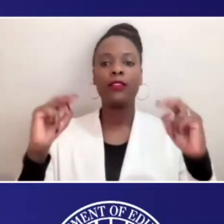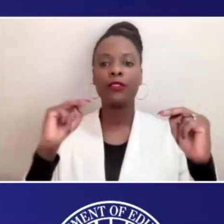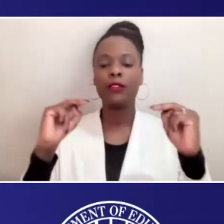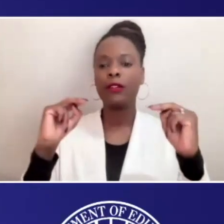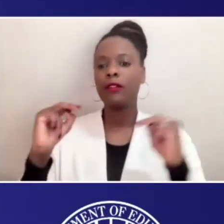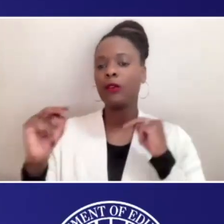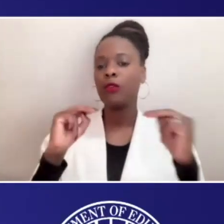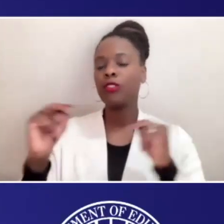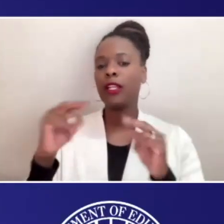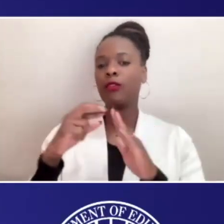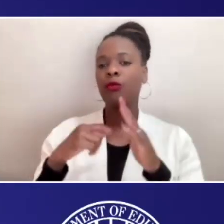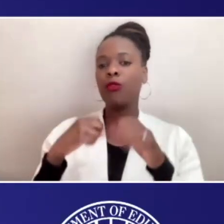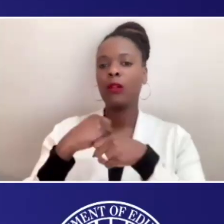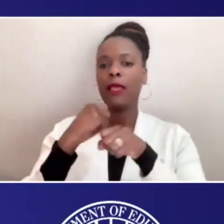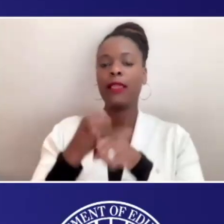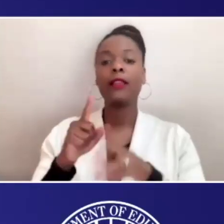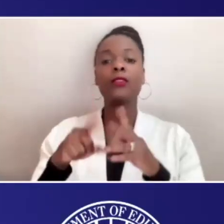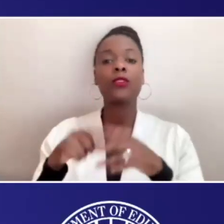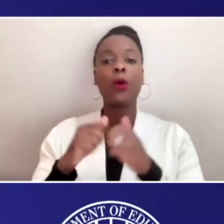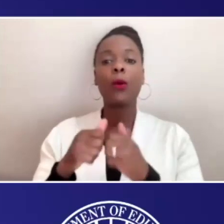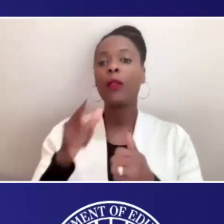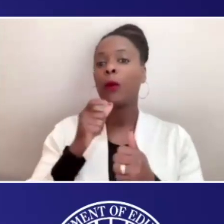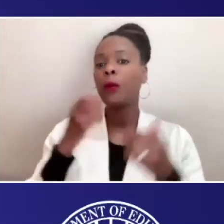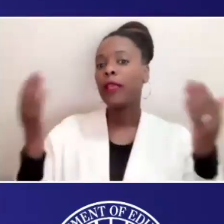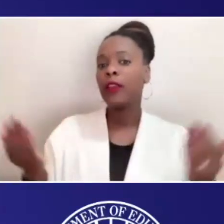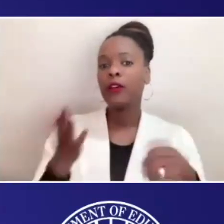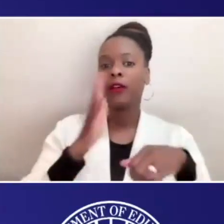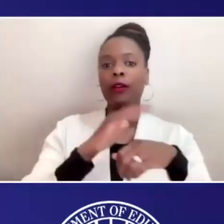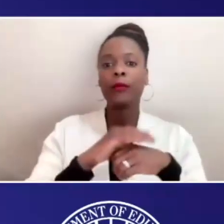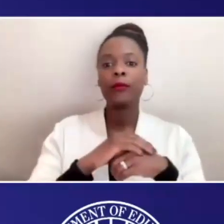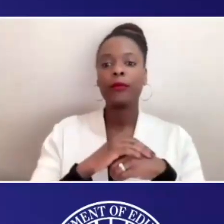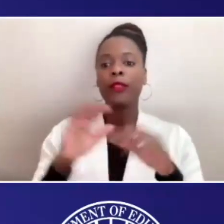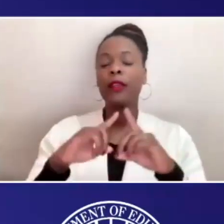call, if Department staff could introduce themselves?